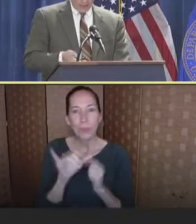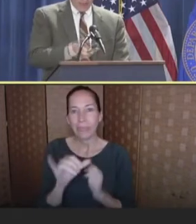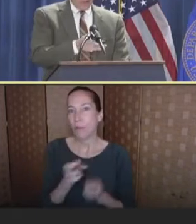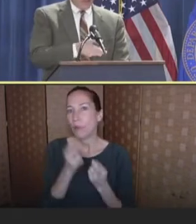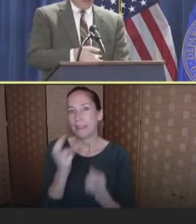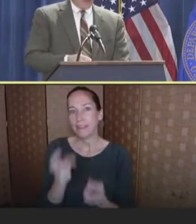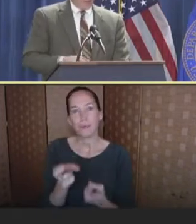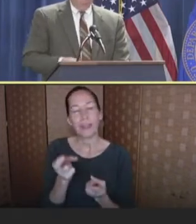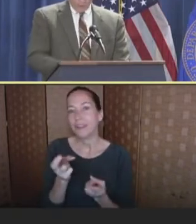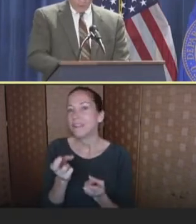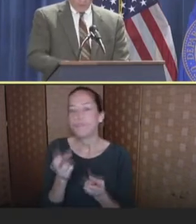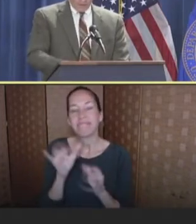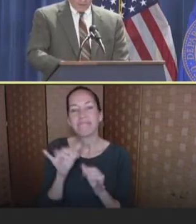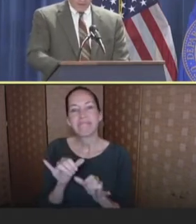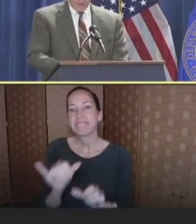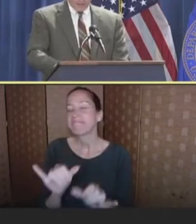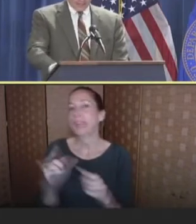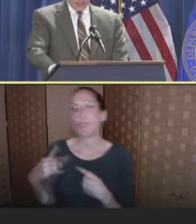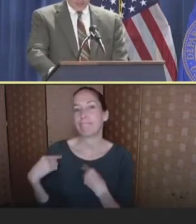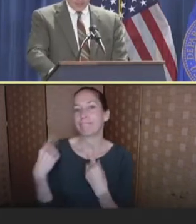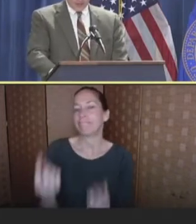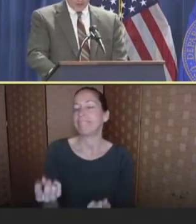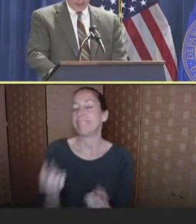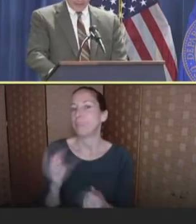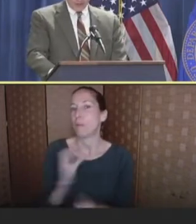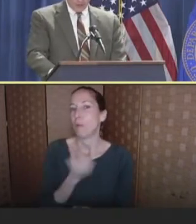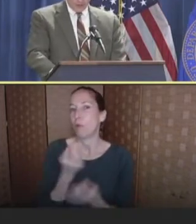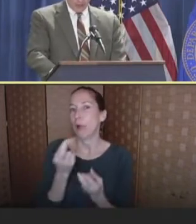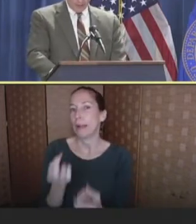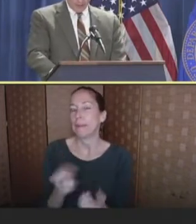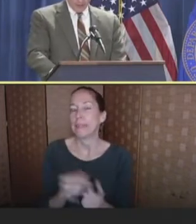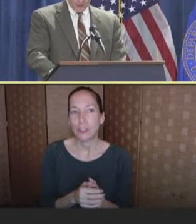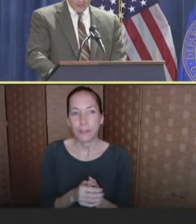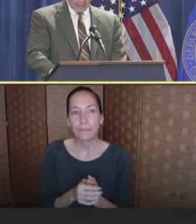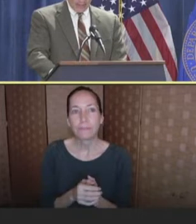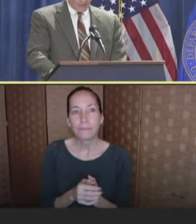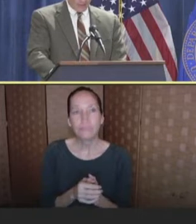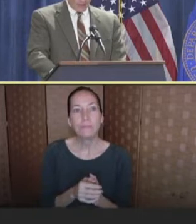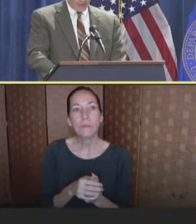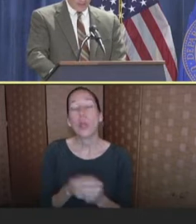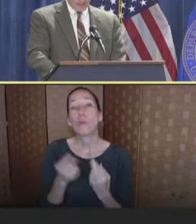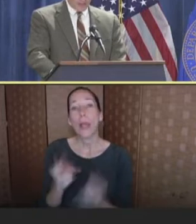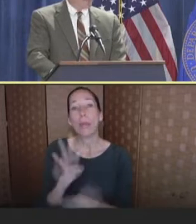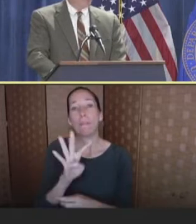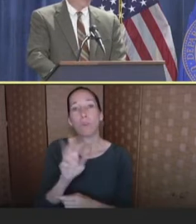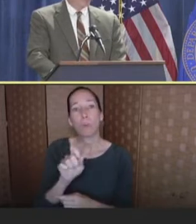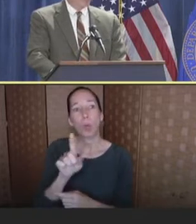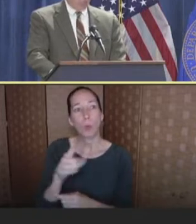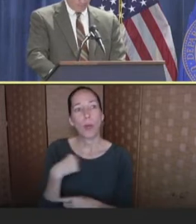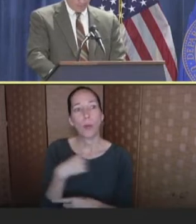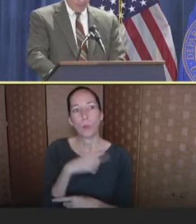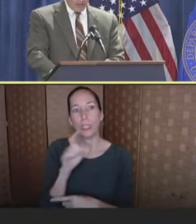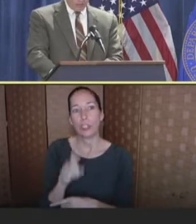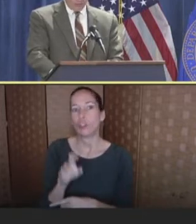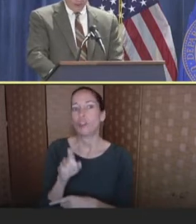4.1 that HHS should create a new collaboration and nurture existing partnerships with a variety